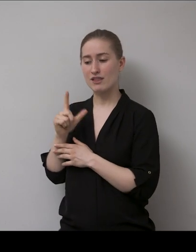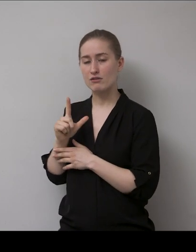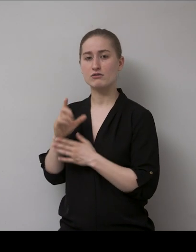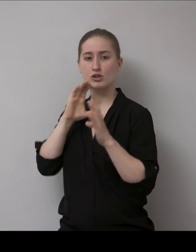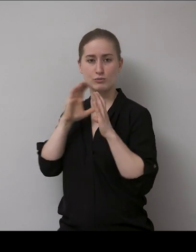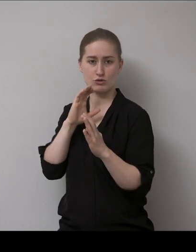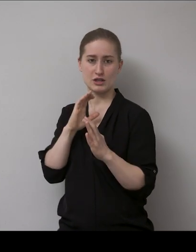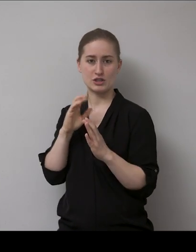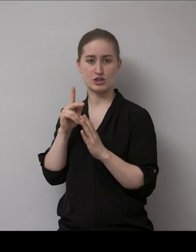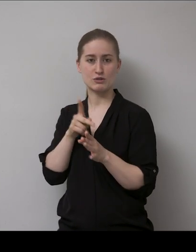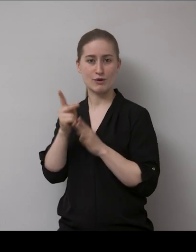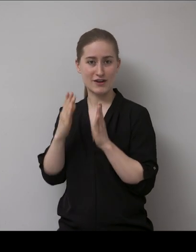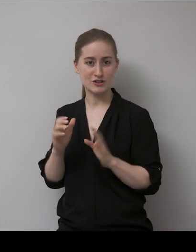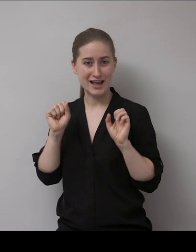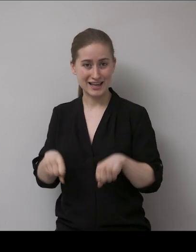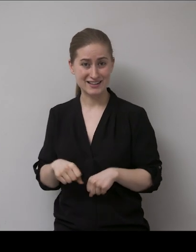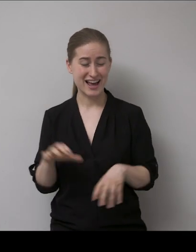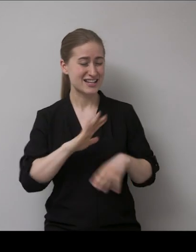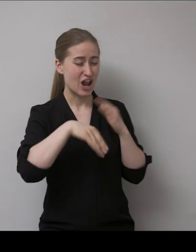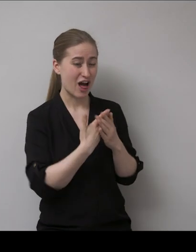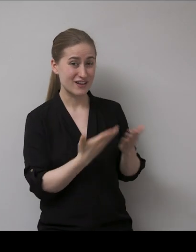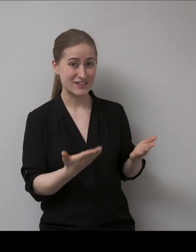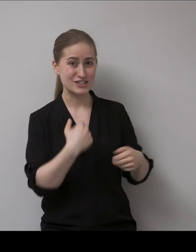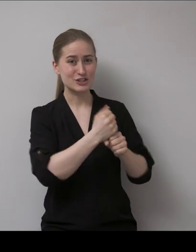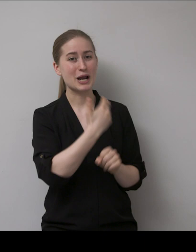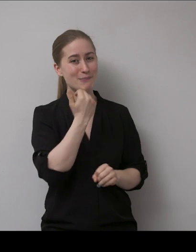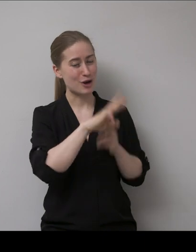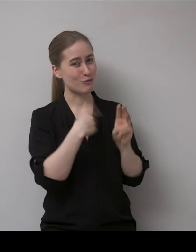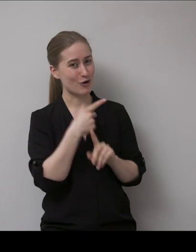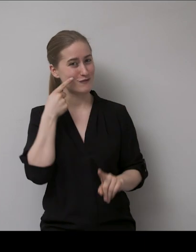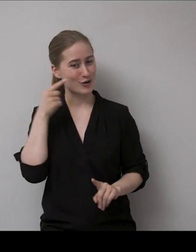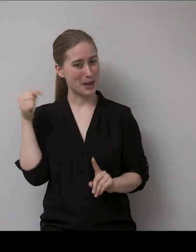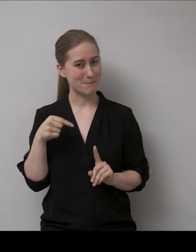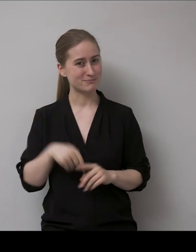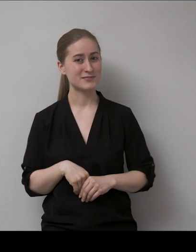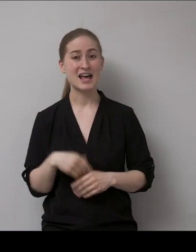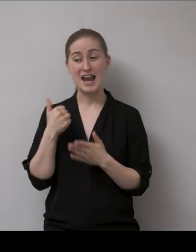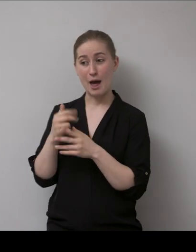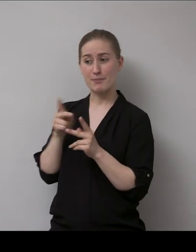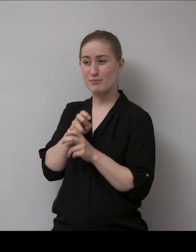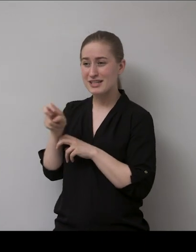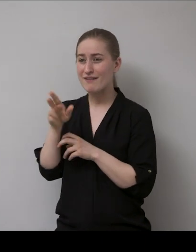that I can be. I did all of this to create a better world for him. So I could help people navigate their health challenges.